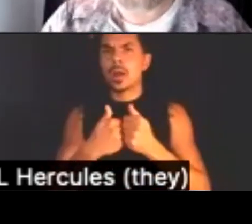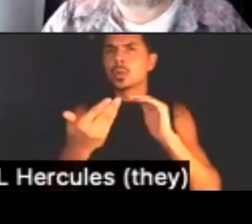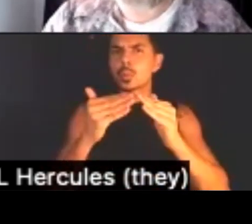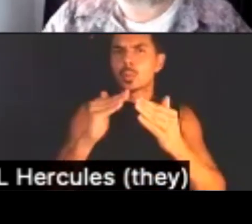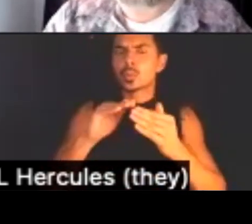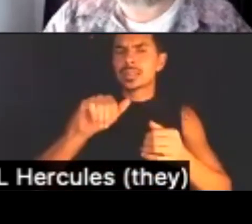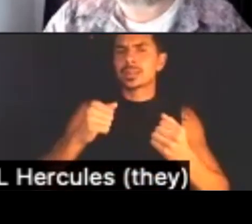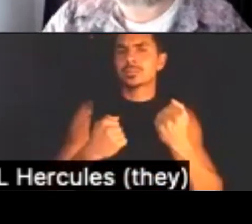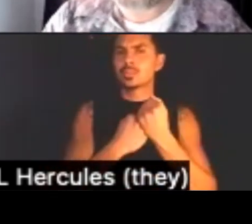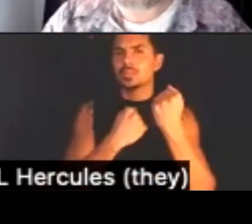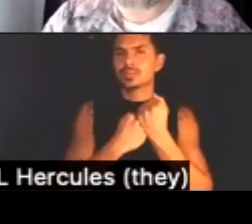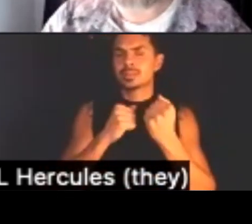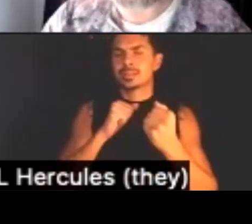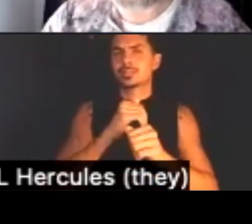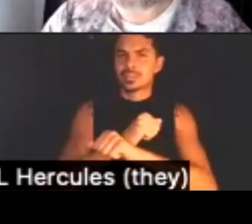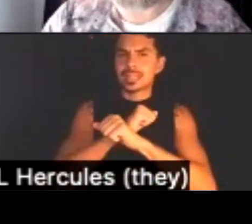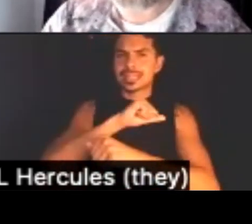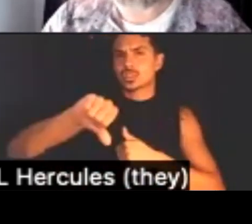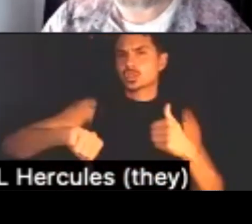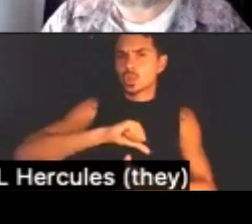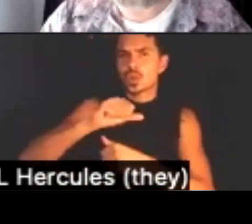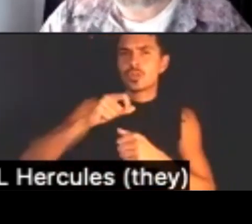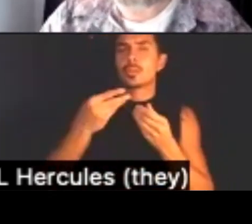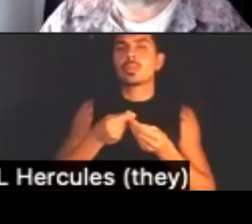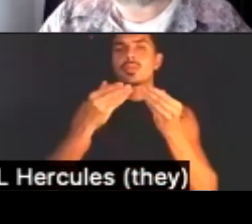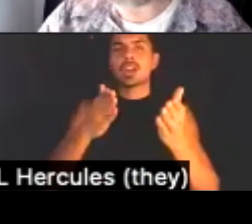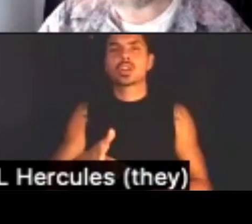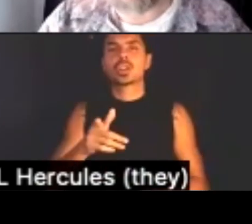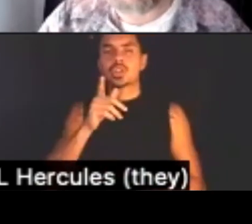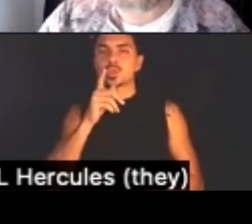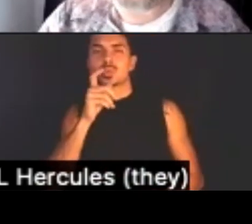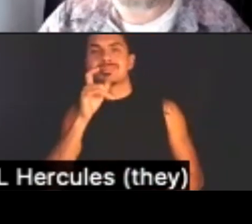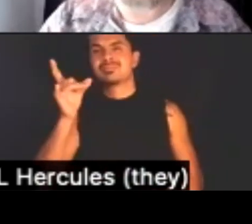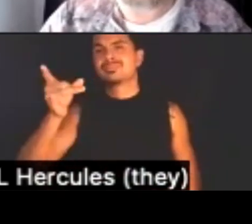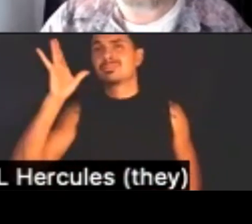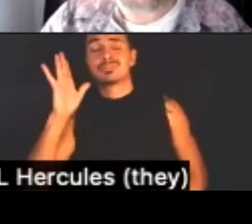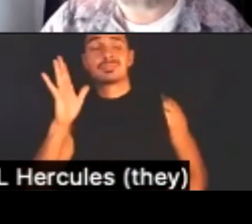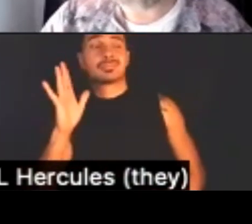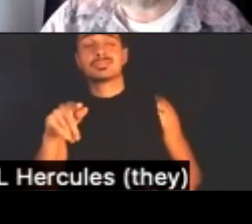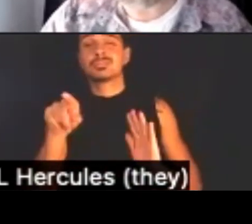from providers who may not be so trans informed or trans aware.